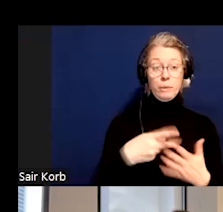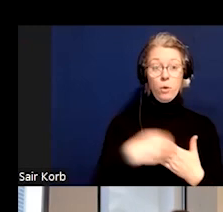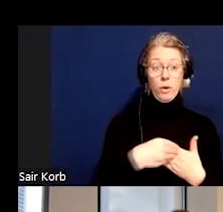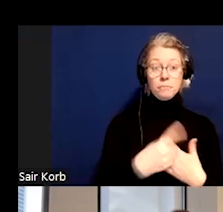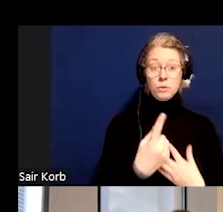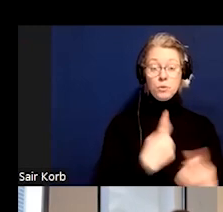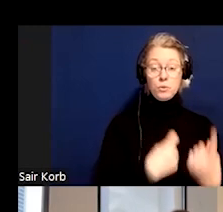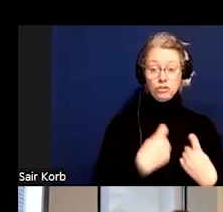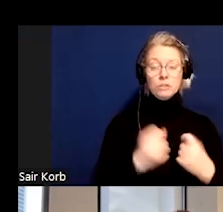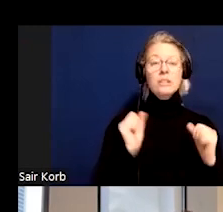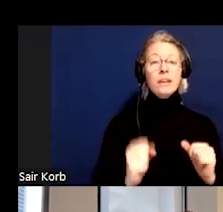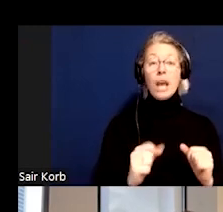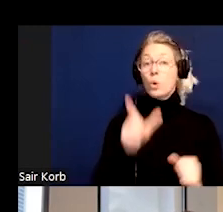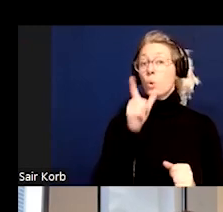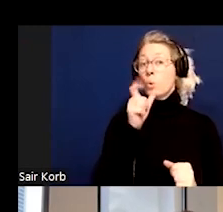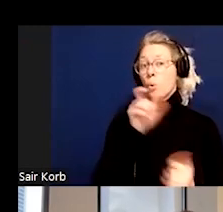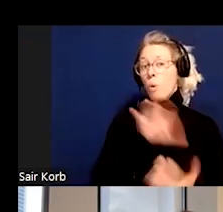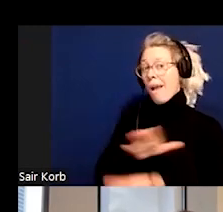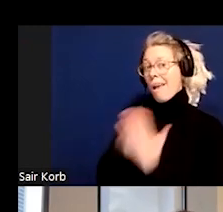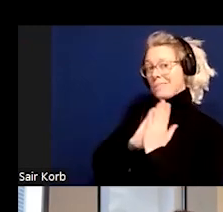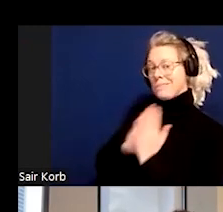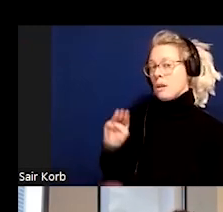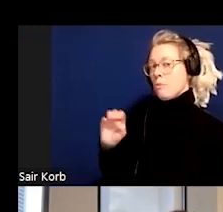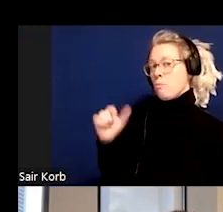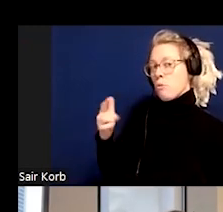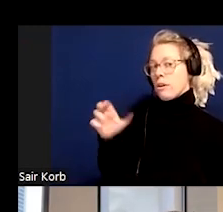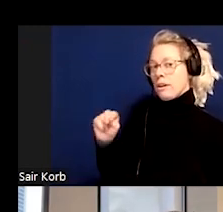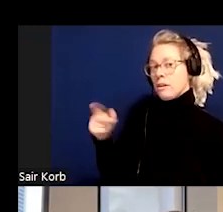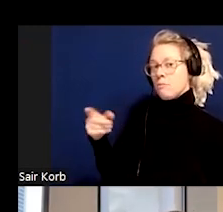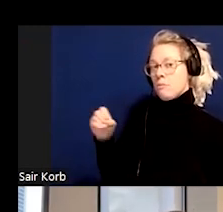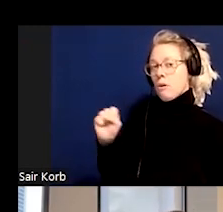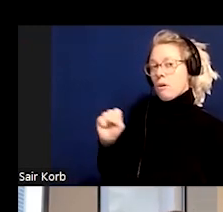again can be directed to Morgan Possberg, who is the Indigenous Program Specialist,